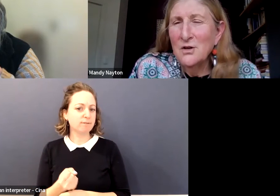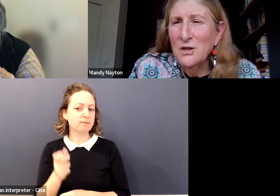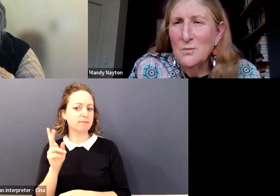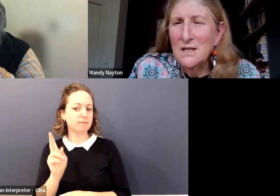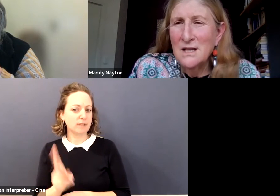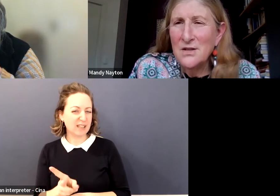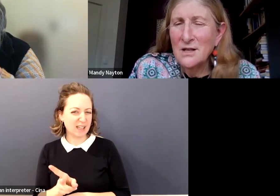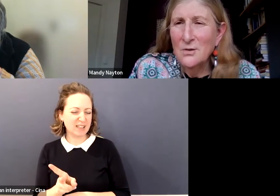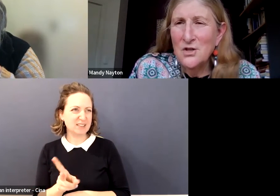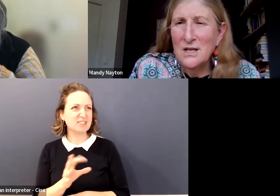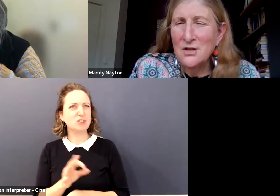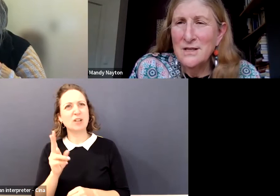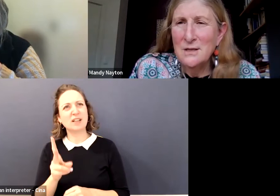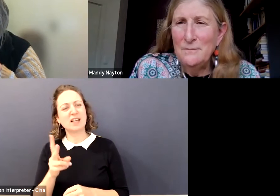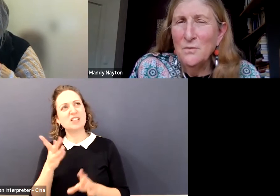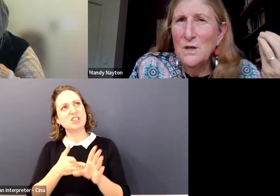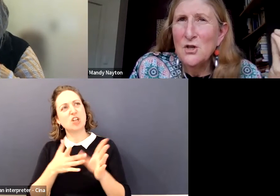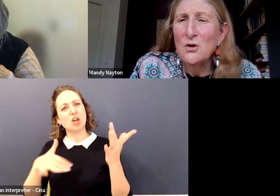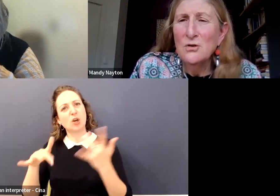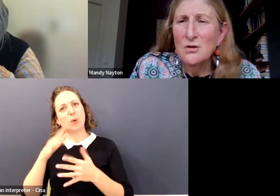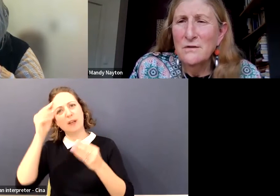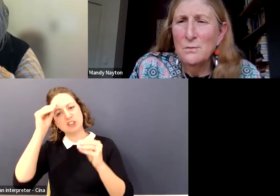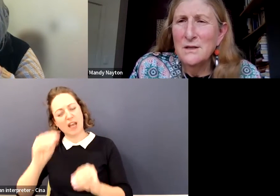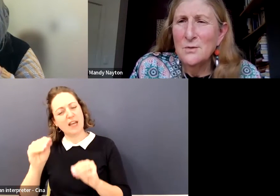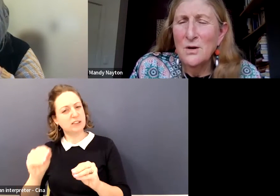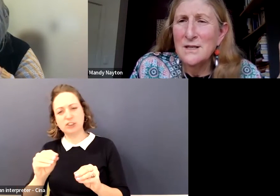I don't think we need another psychoeducational assessment. We know cognitive ability wise,